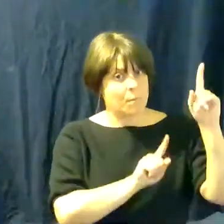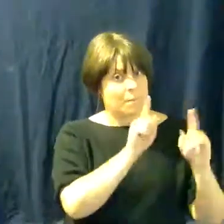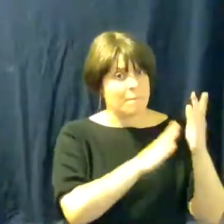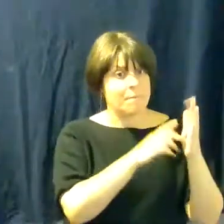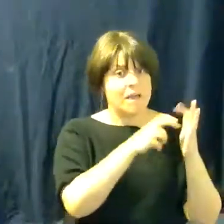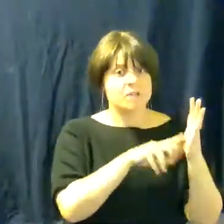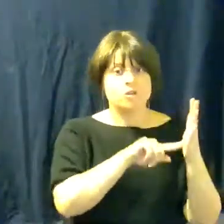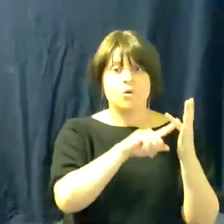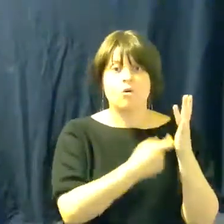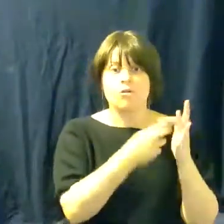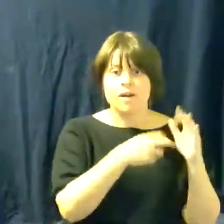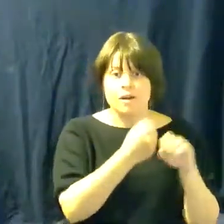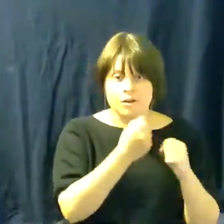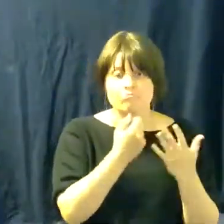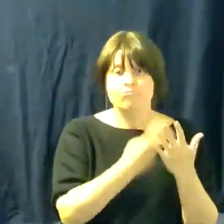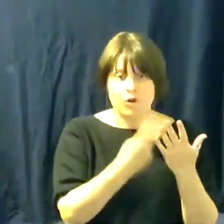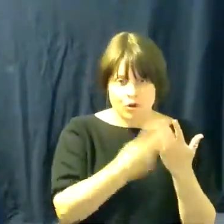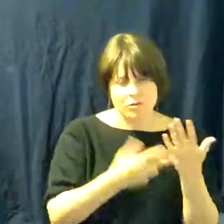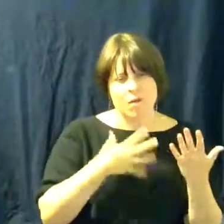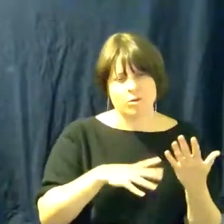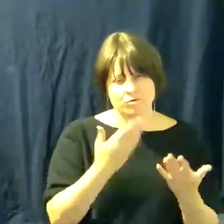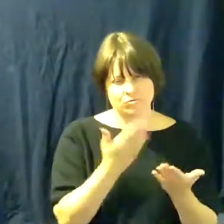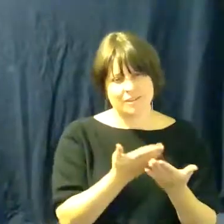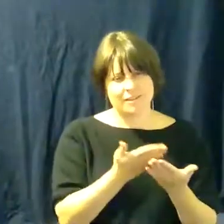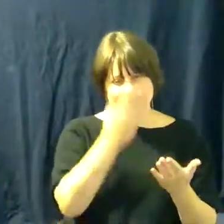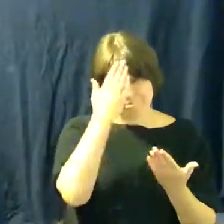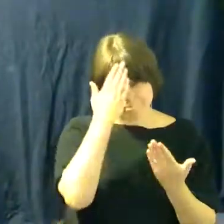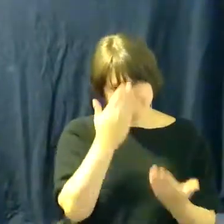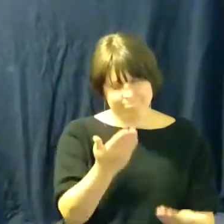Welcome to this Information Session on the